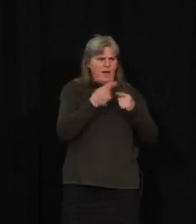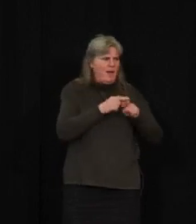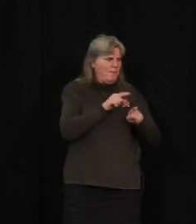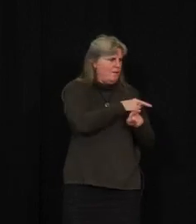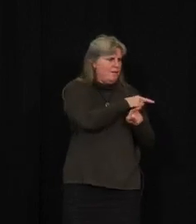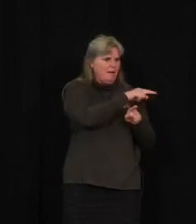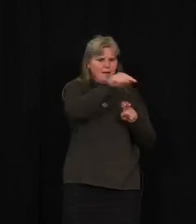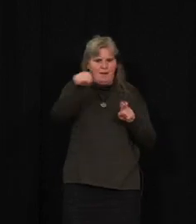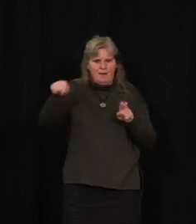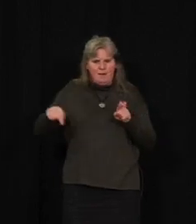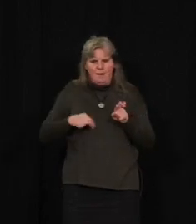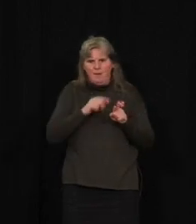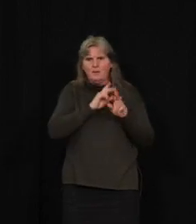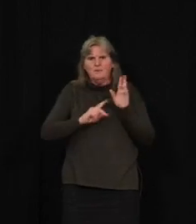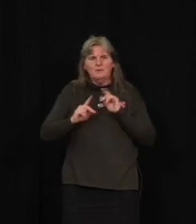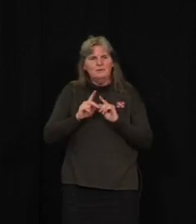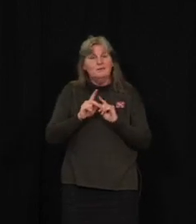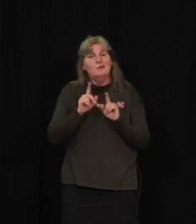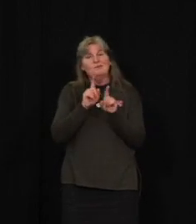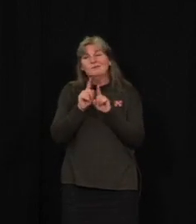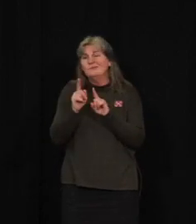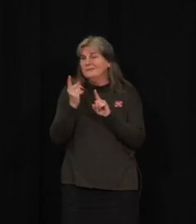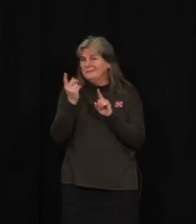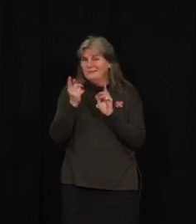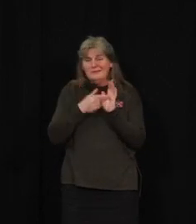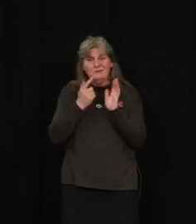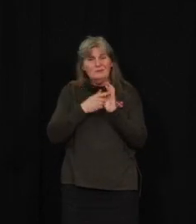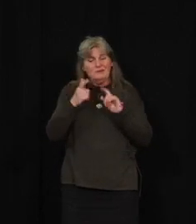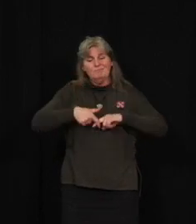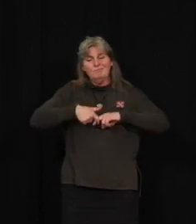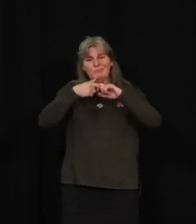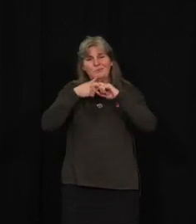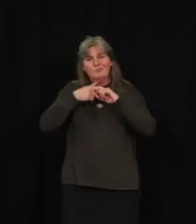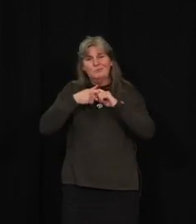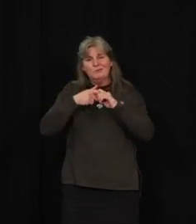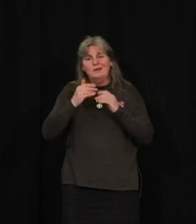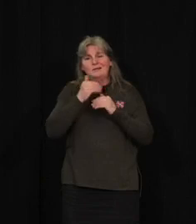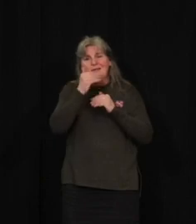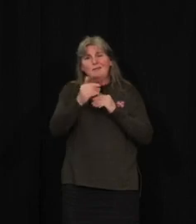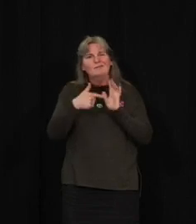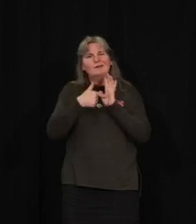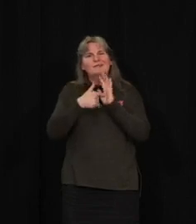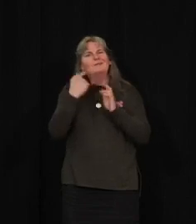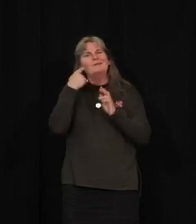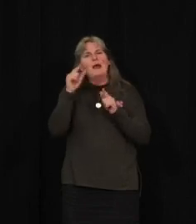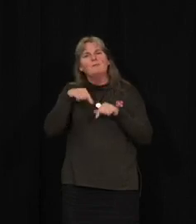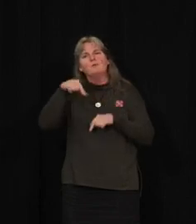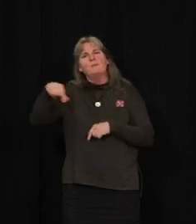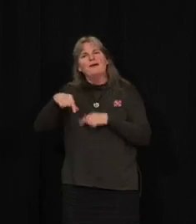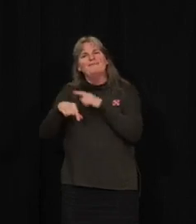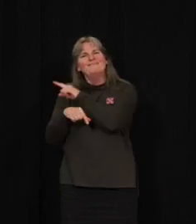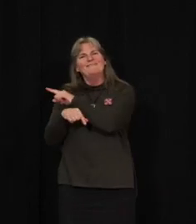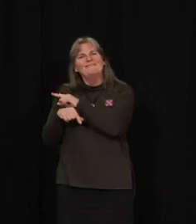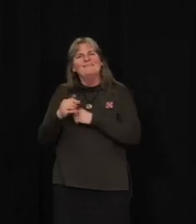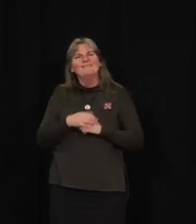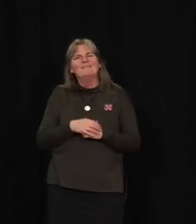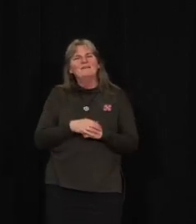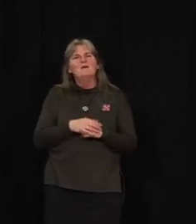steps as you heard from Québec. And we are working hard on givig guidance to businesses and workplaces and healthcare